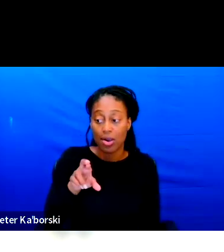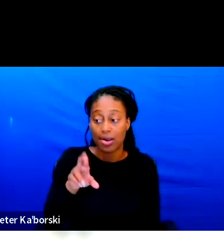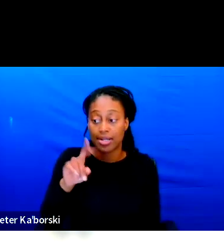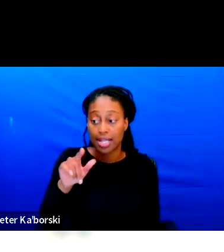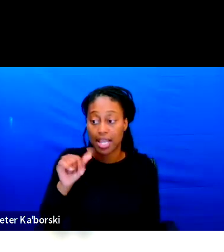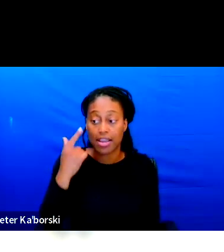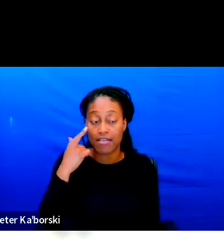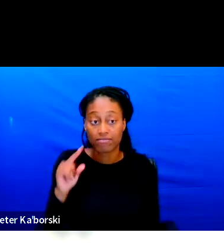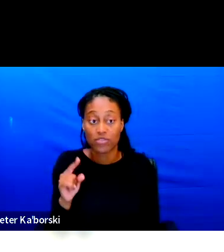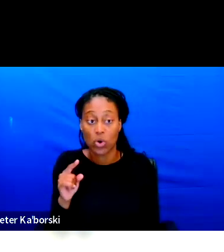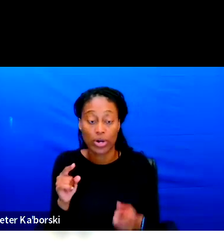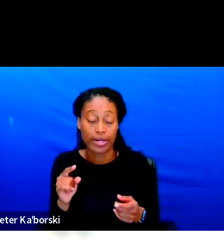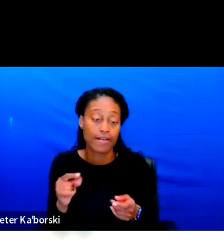Kyle Kleist: Tom. I see you have your hand up again.